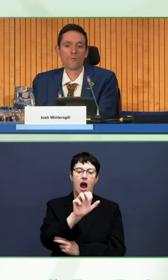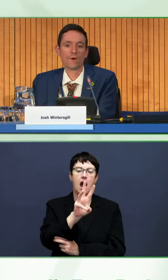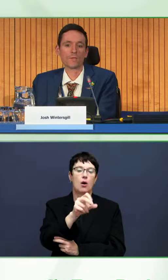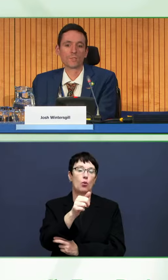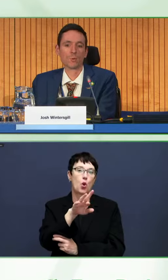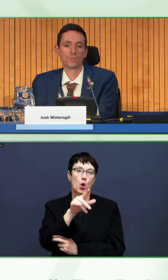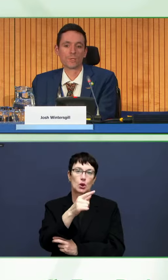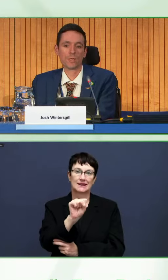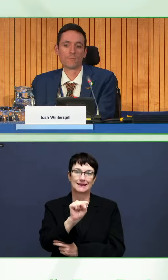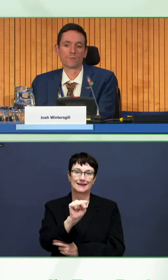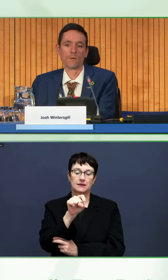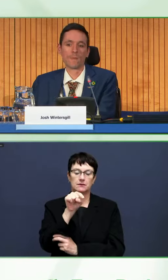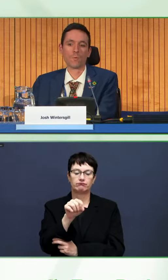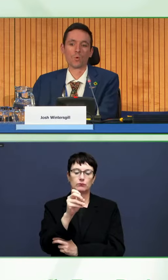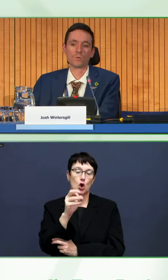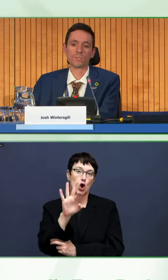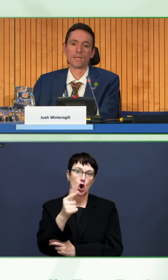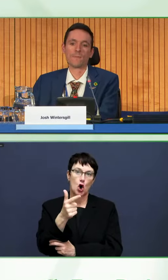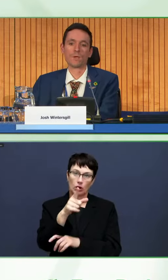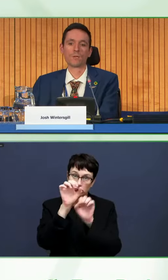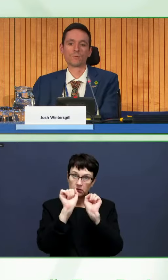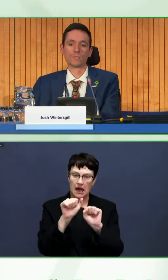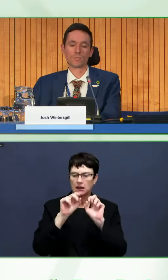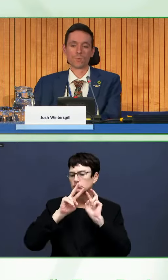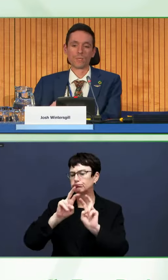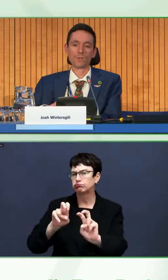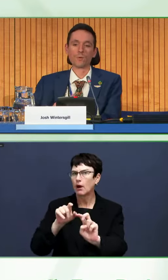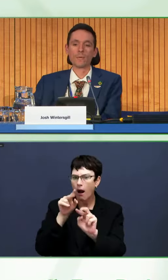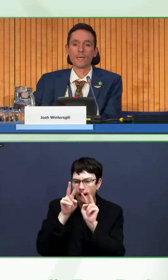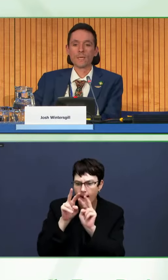provide sponsorship to run the awards in the countries that we do.